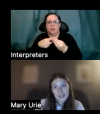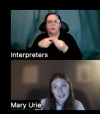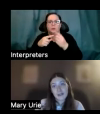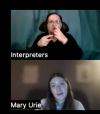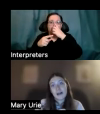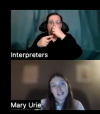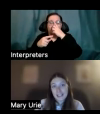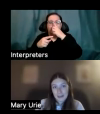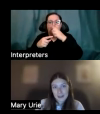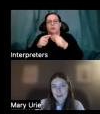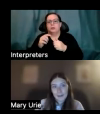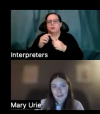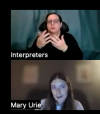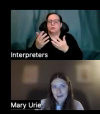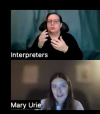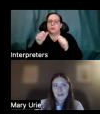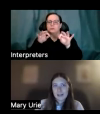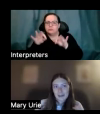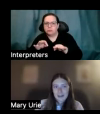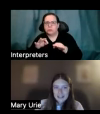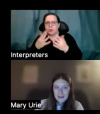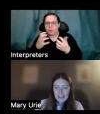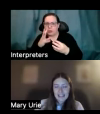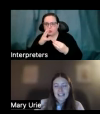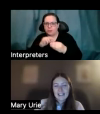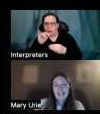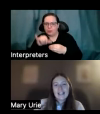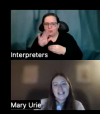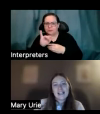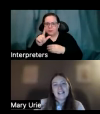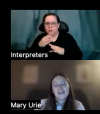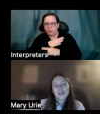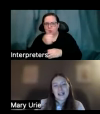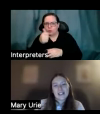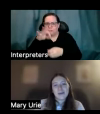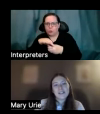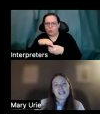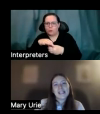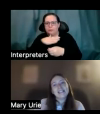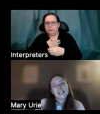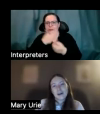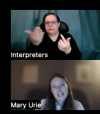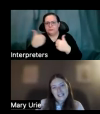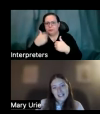talk to you about this bill, before you vote, please come out and see me. And then those guys will take the note into the